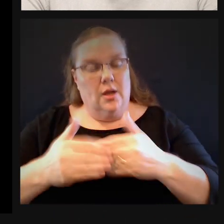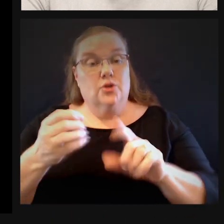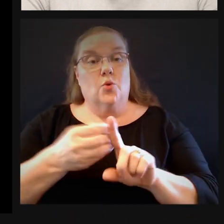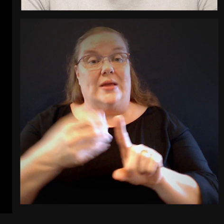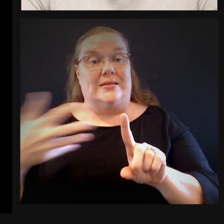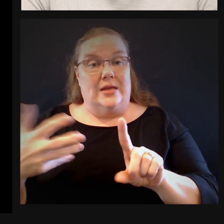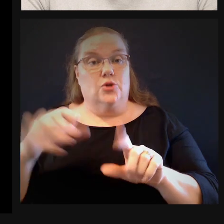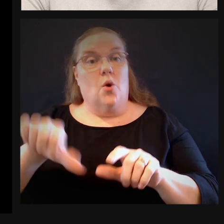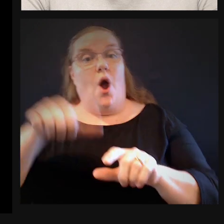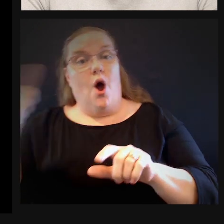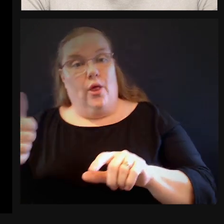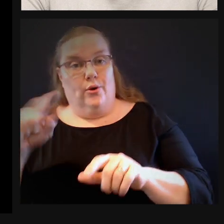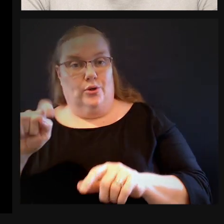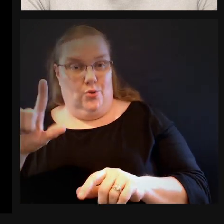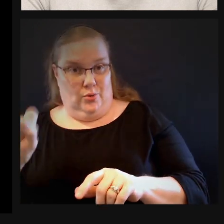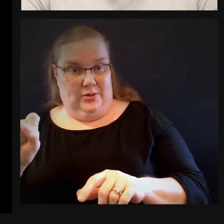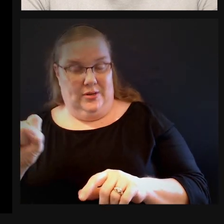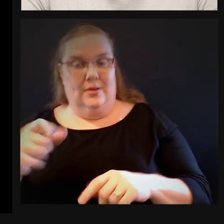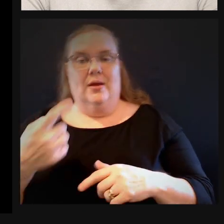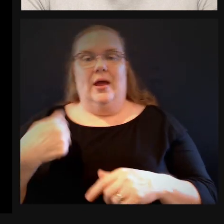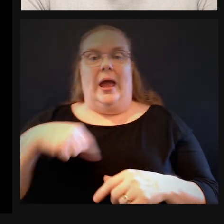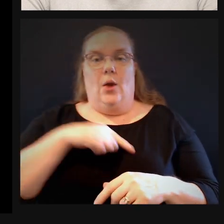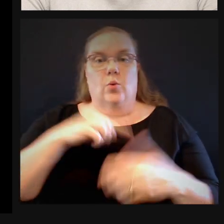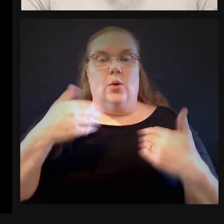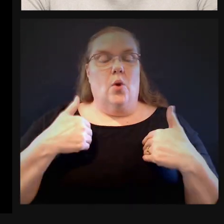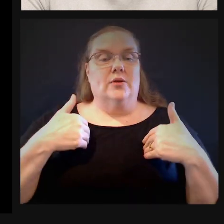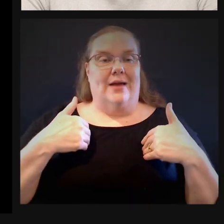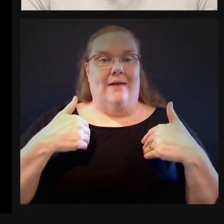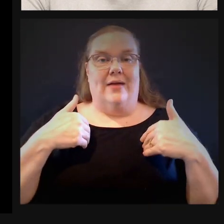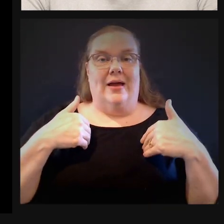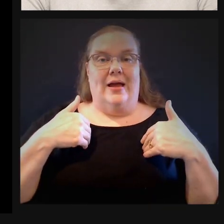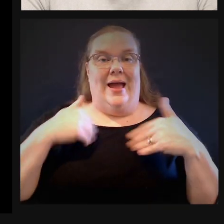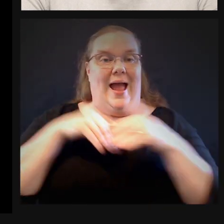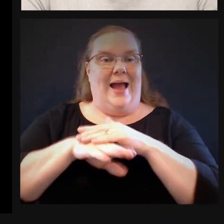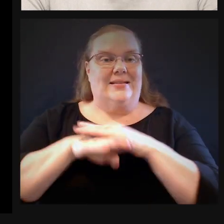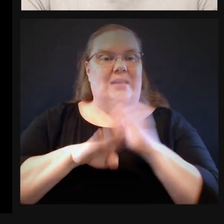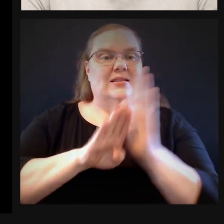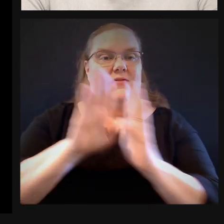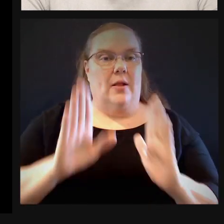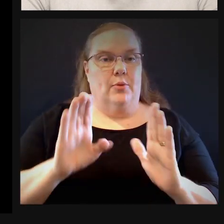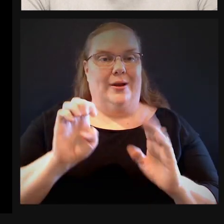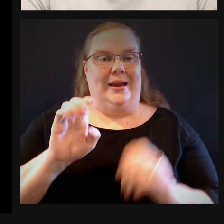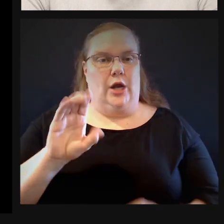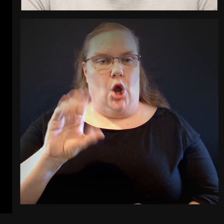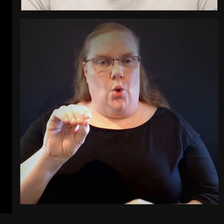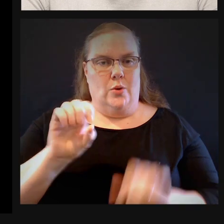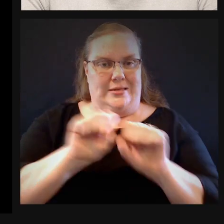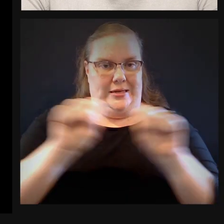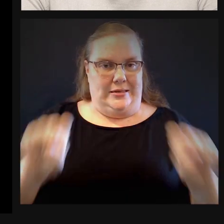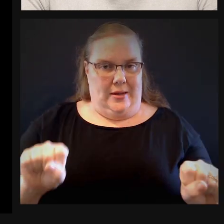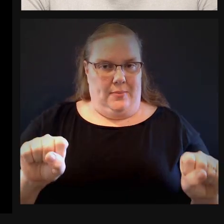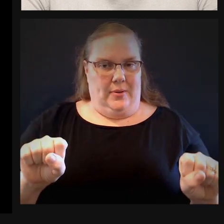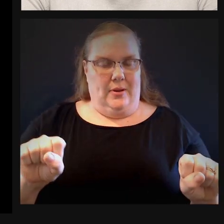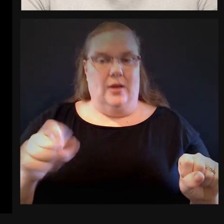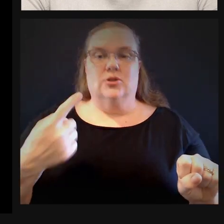and in doing so, create an accessible developer ecosystem. We will also be gathering data to improve our tools.